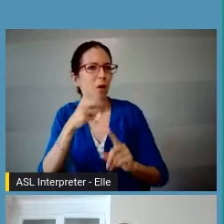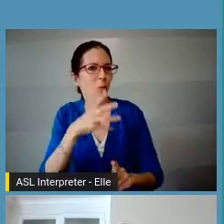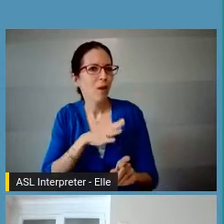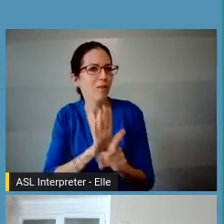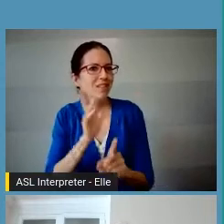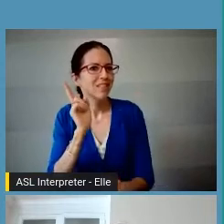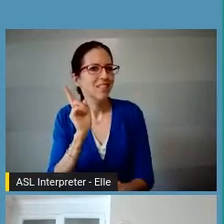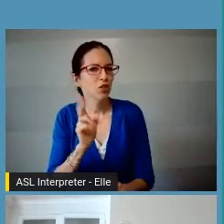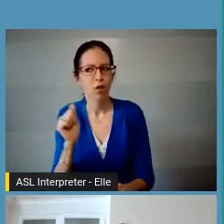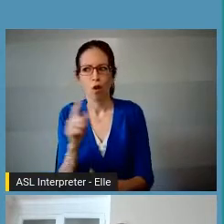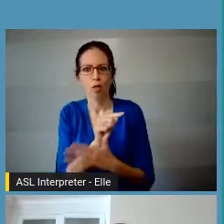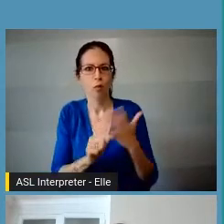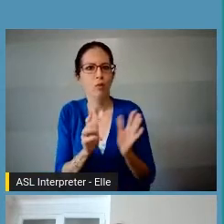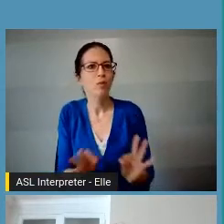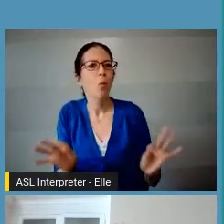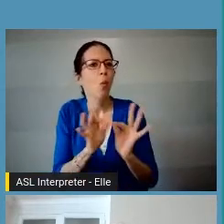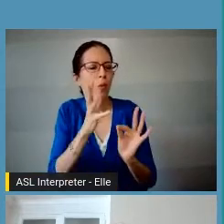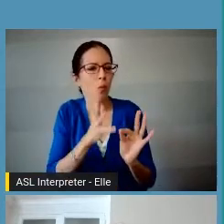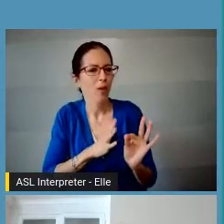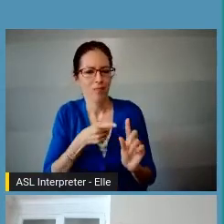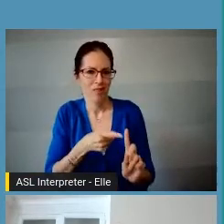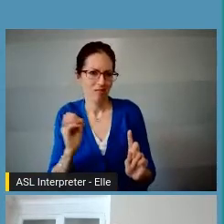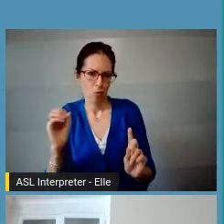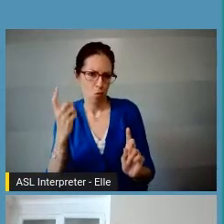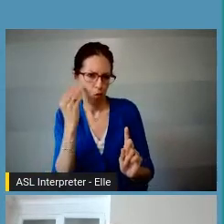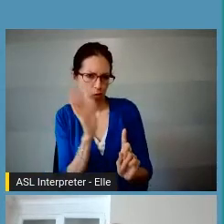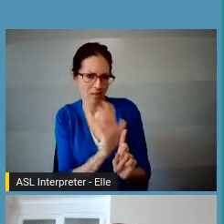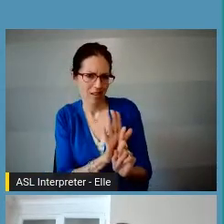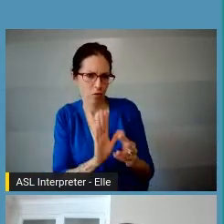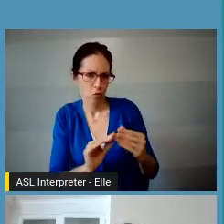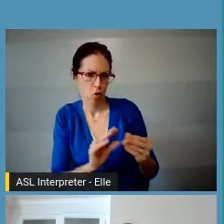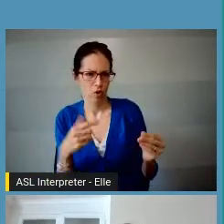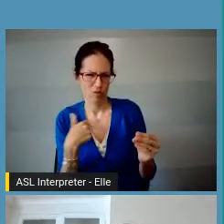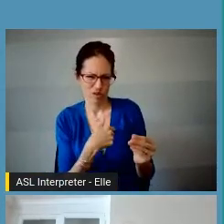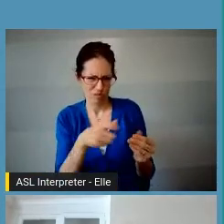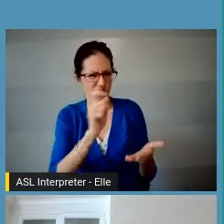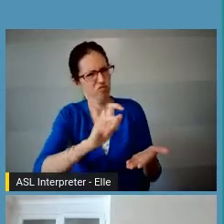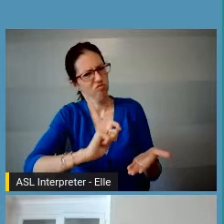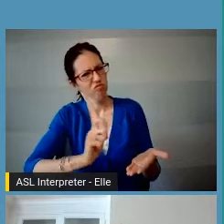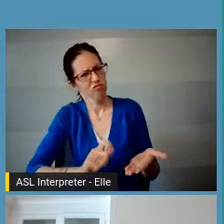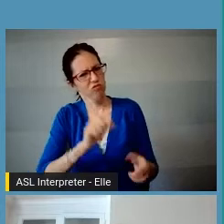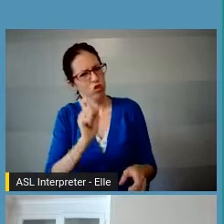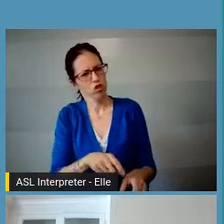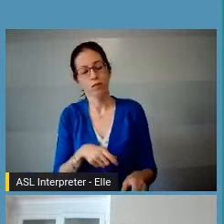for untold. And asked she started talking to other community leaders quickly became